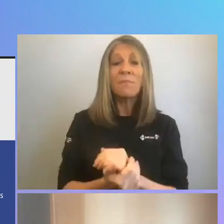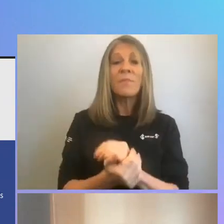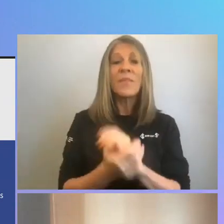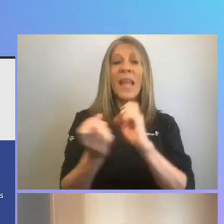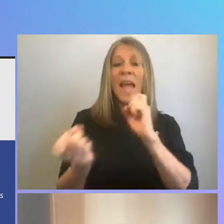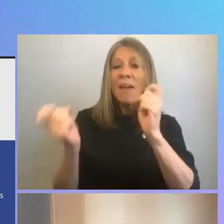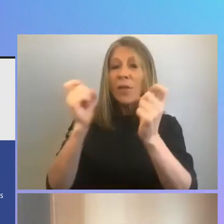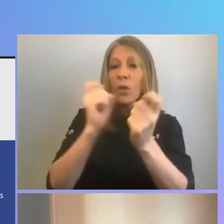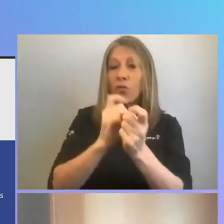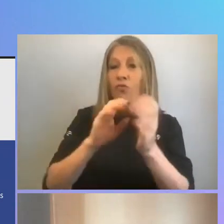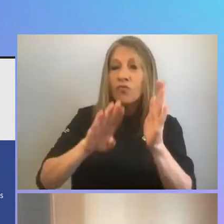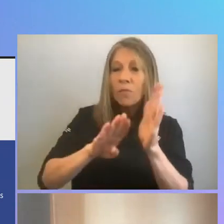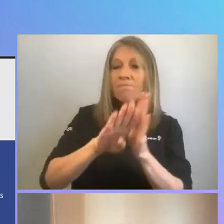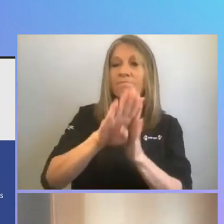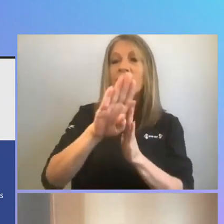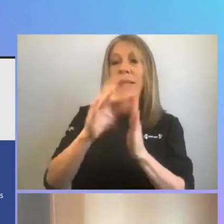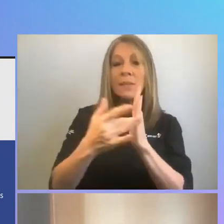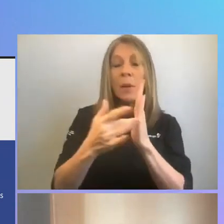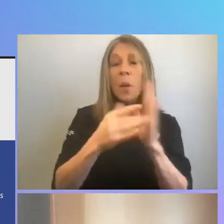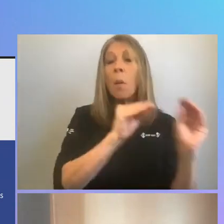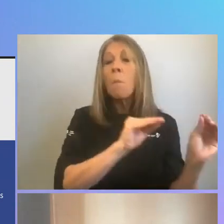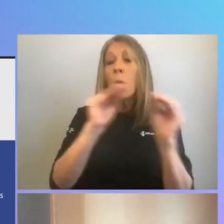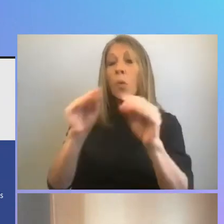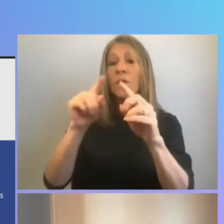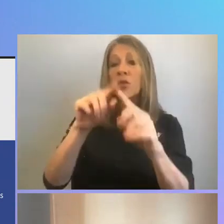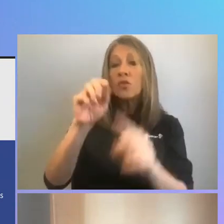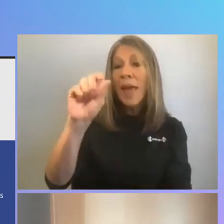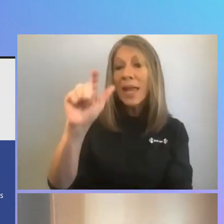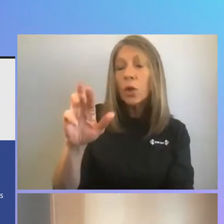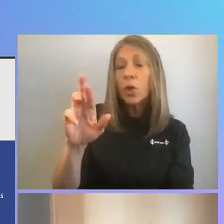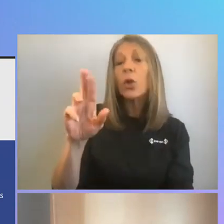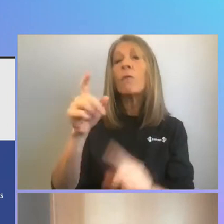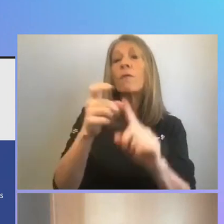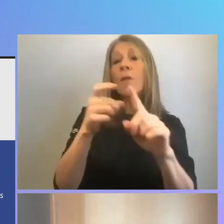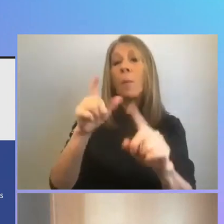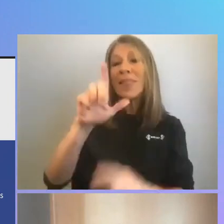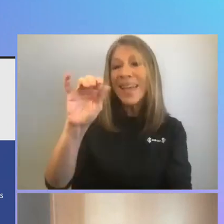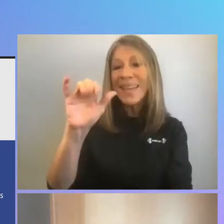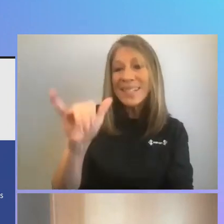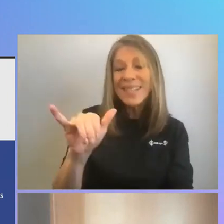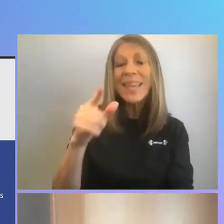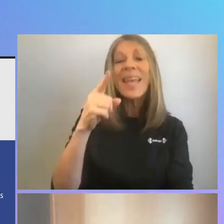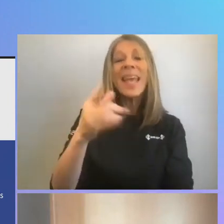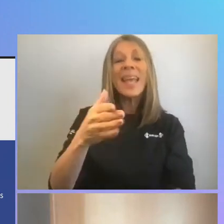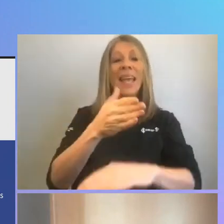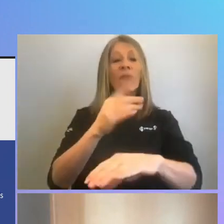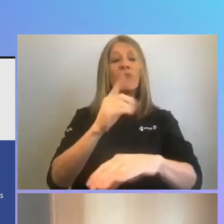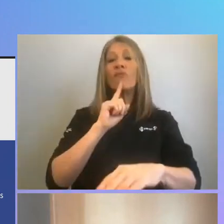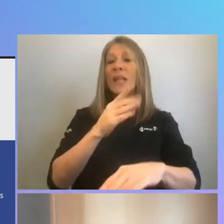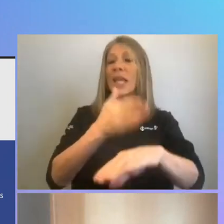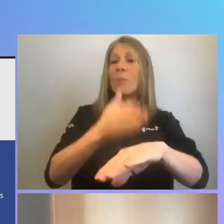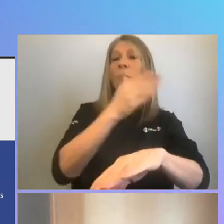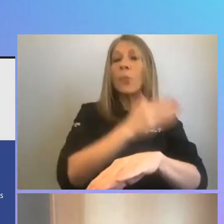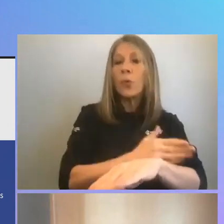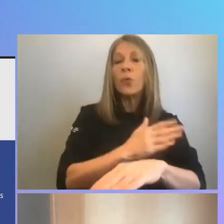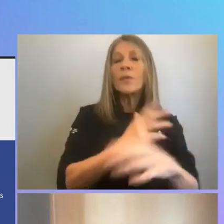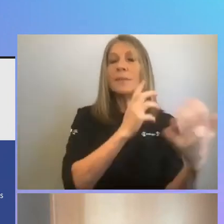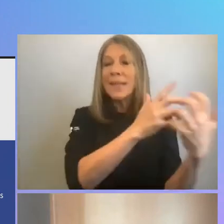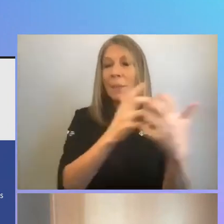to angular from legacy systems, it enhances our platform's robustness and adaptability, harnessing Angular's